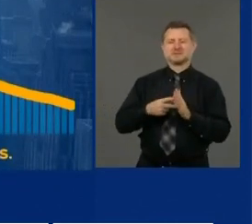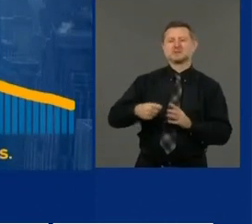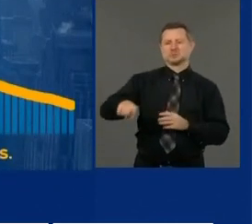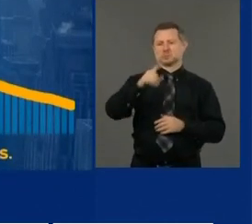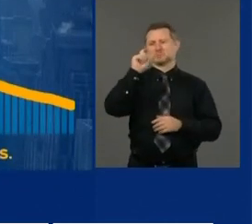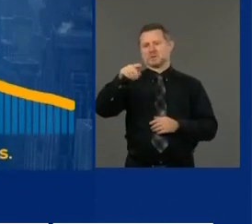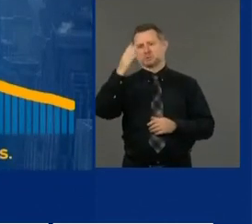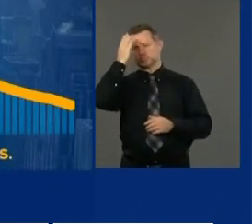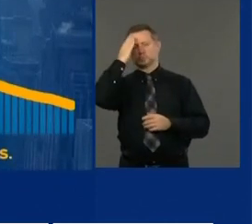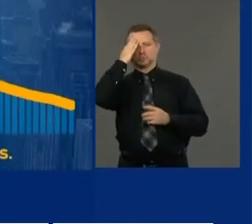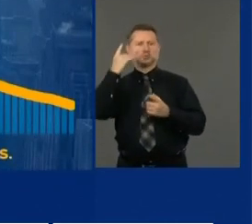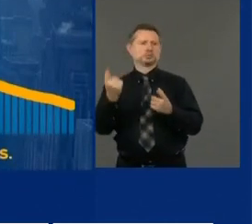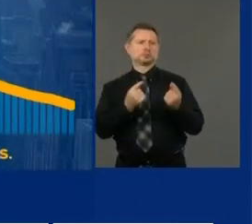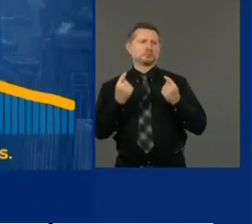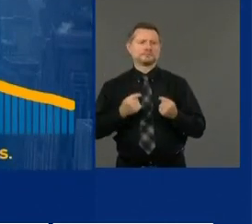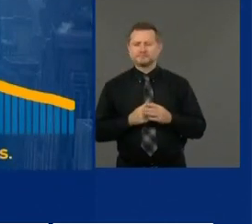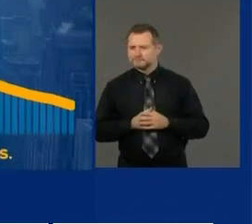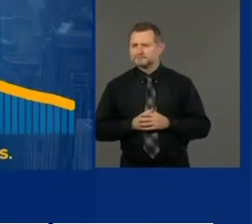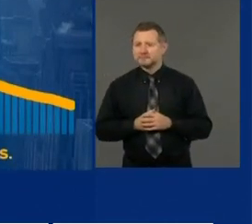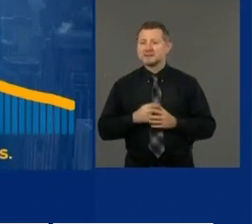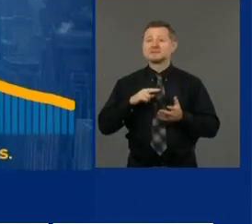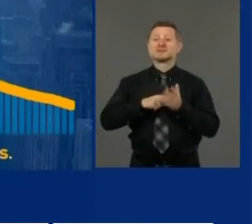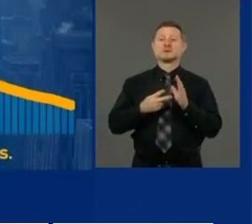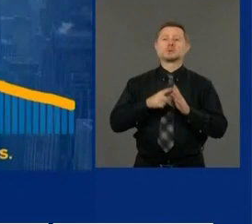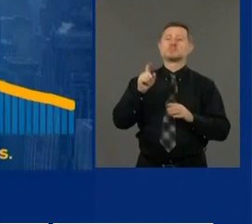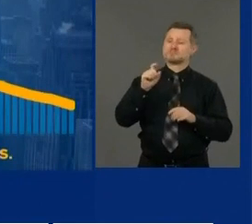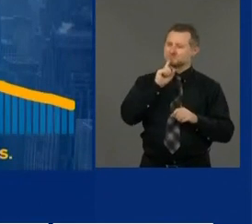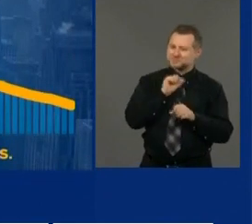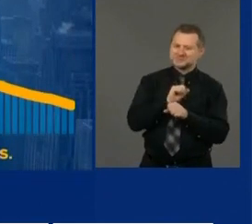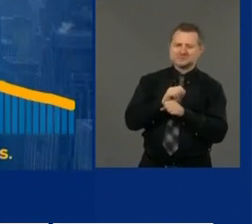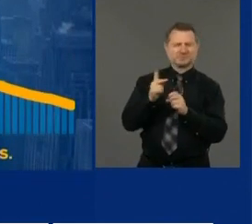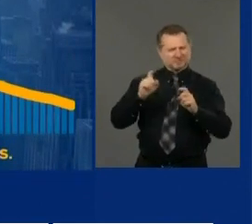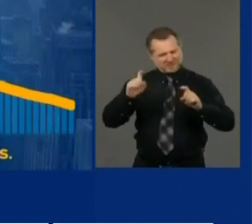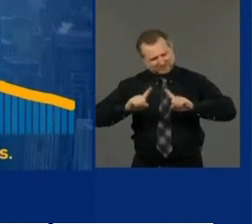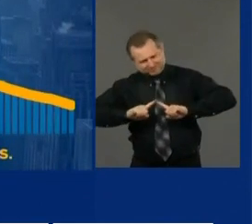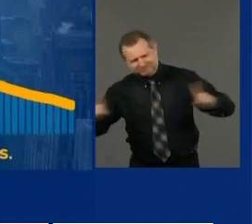INTO THE DEPTHS STOP? WHEN DOES THE INFECTION RATE